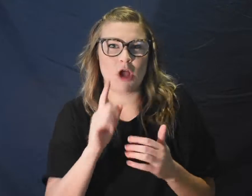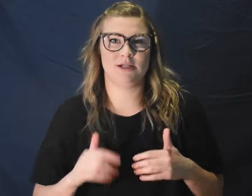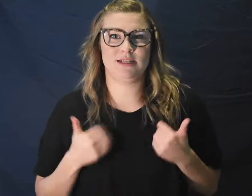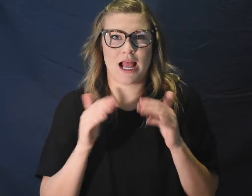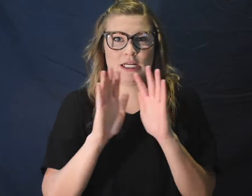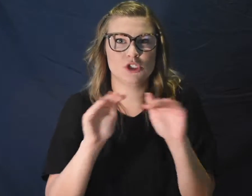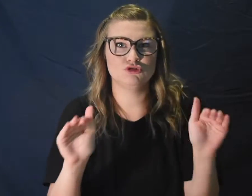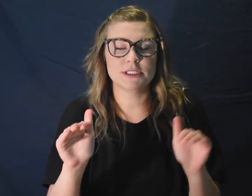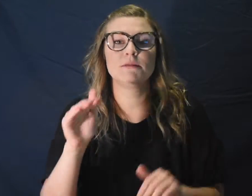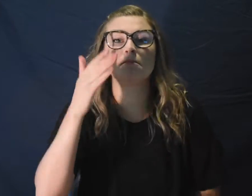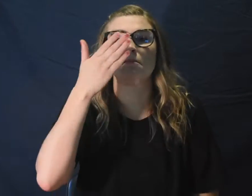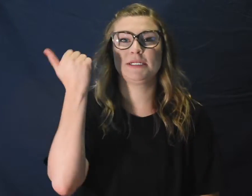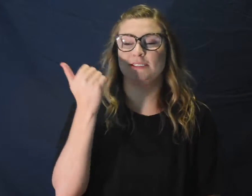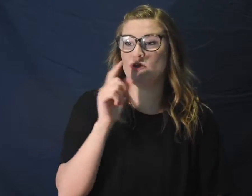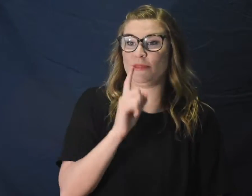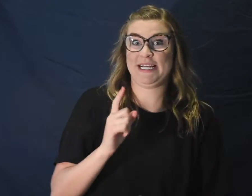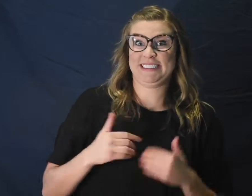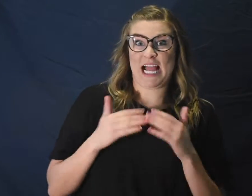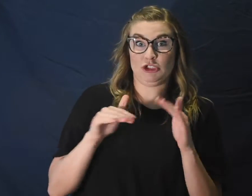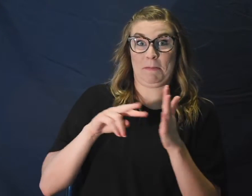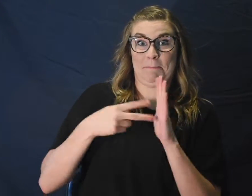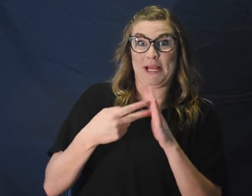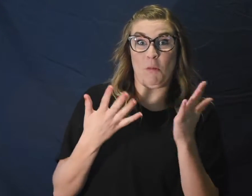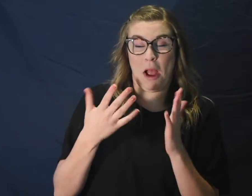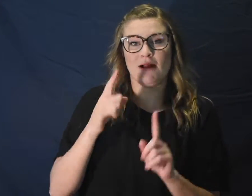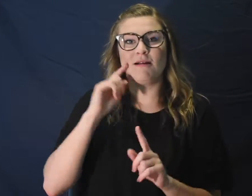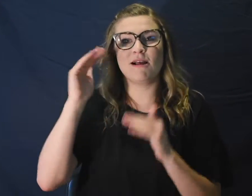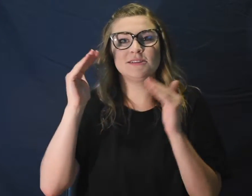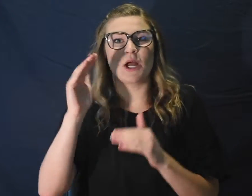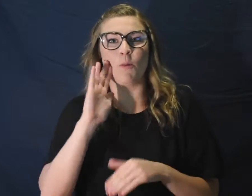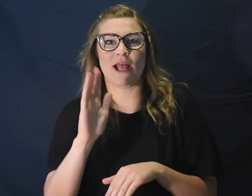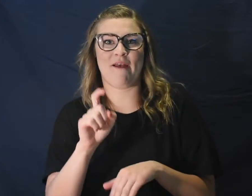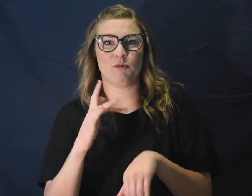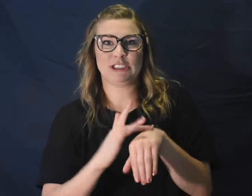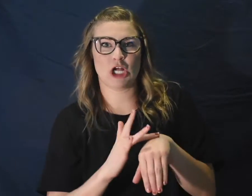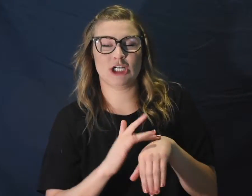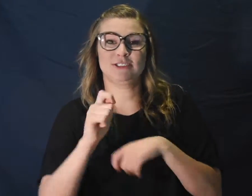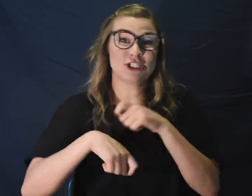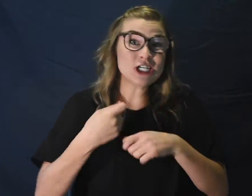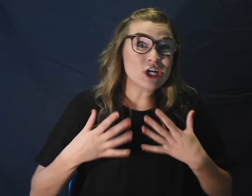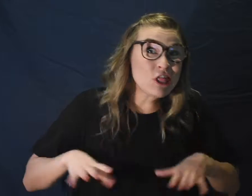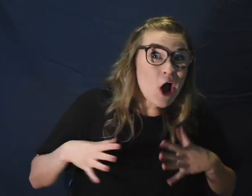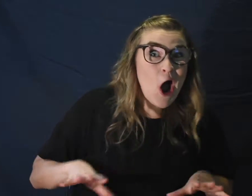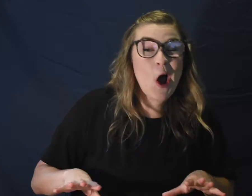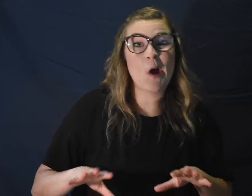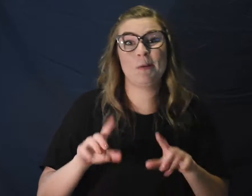for young children because sometimes adults are required to touch, maybe changing clothes